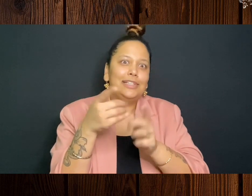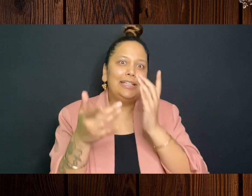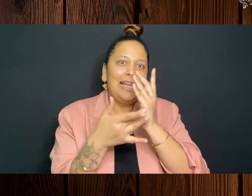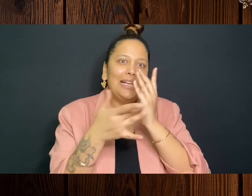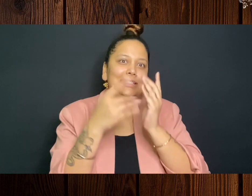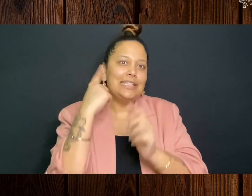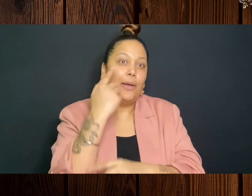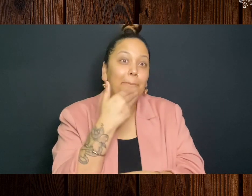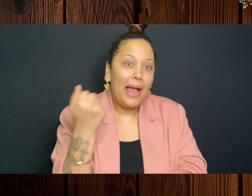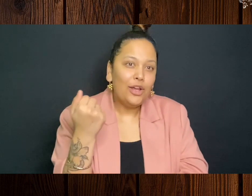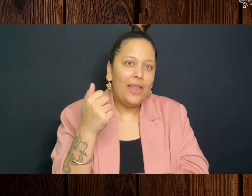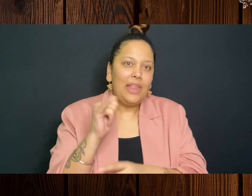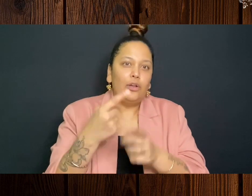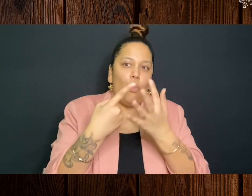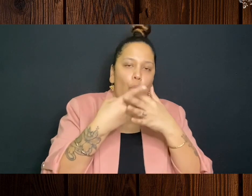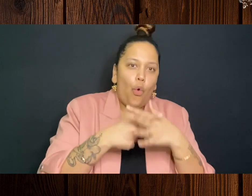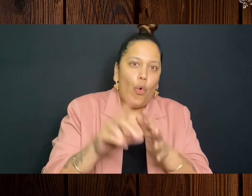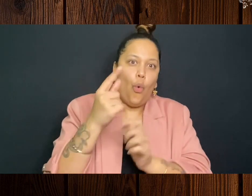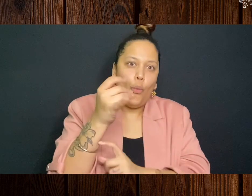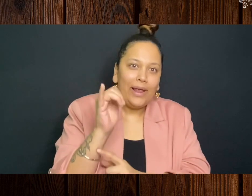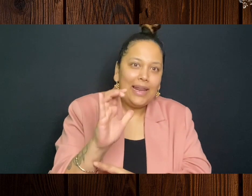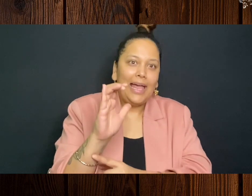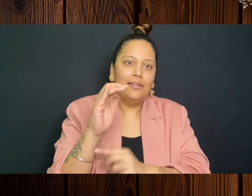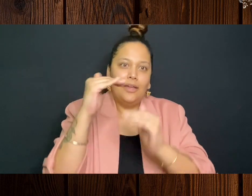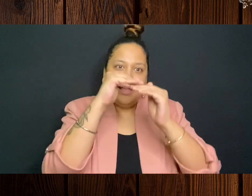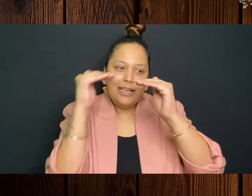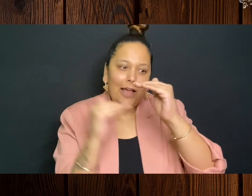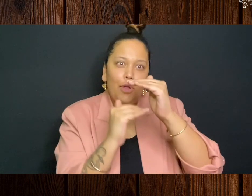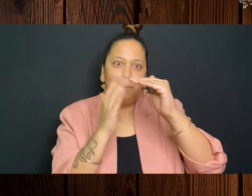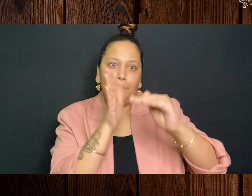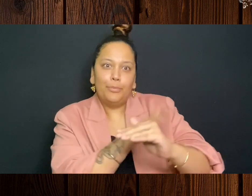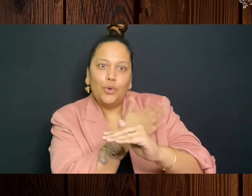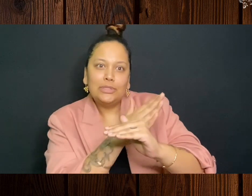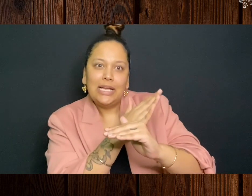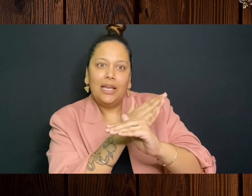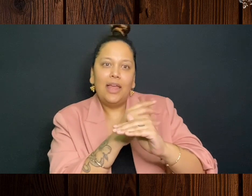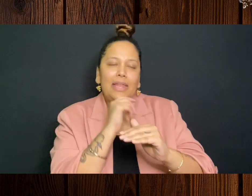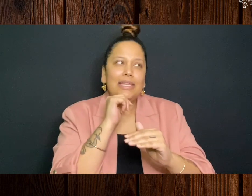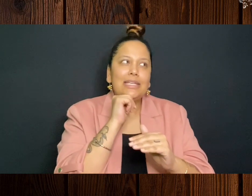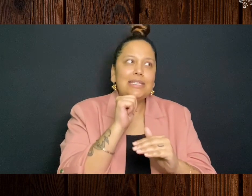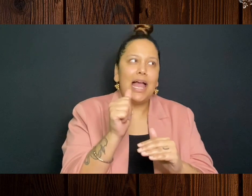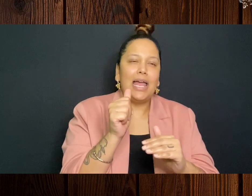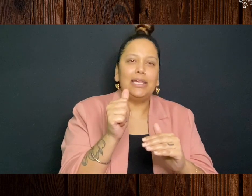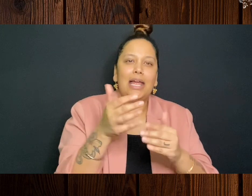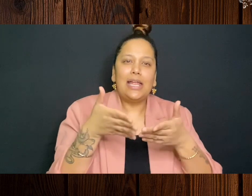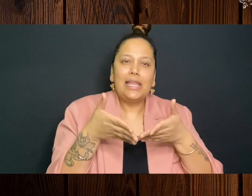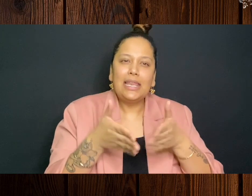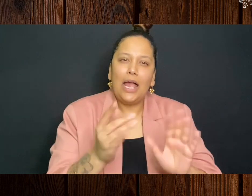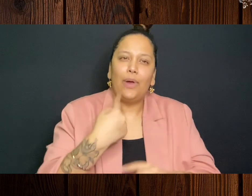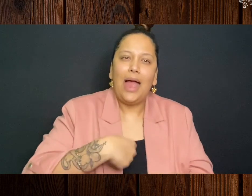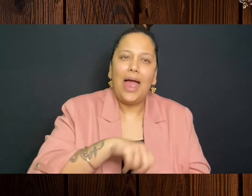to this organic, lower level music, then it doesn't allow us